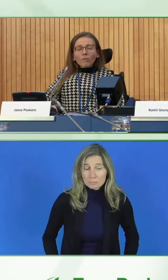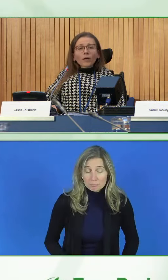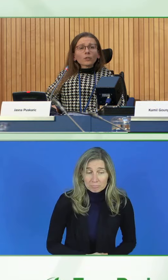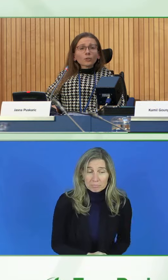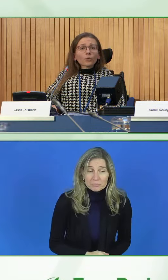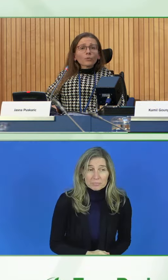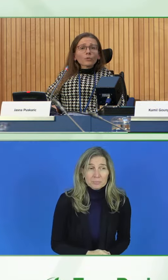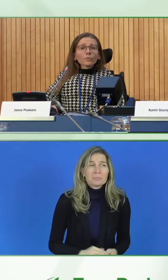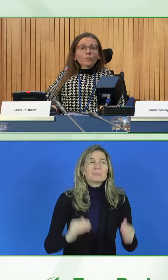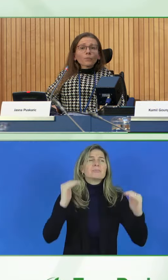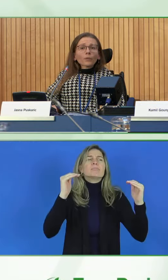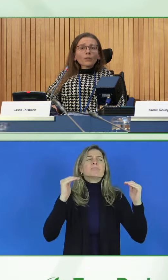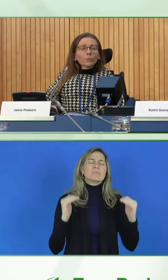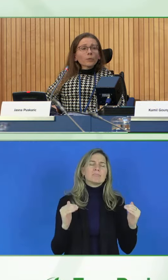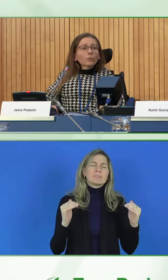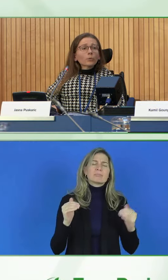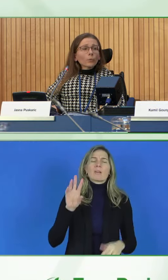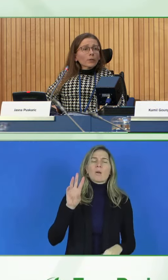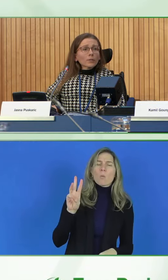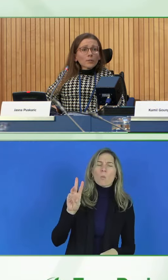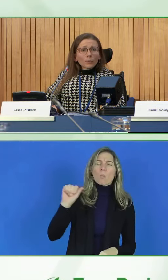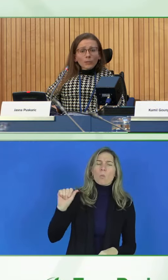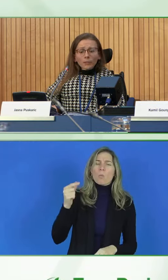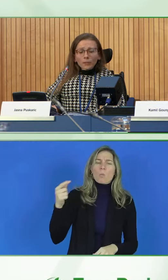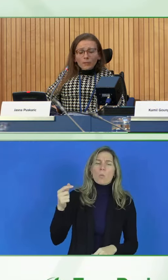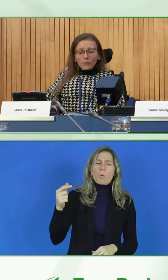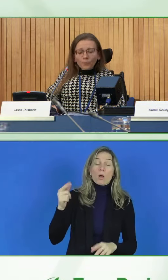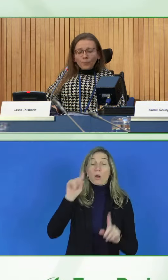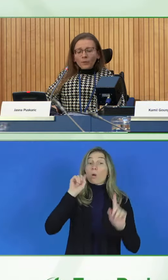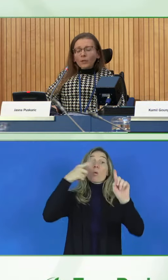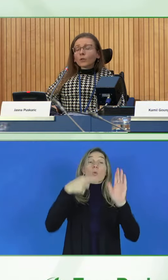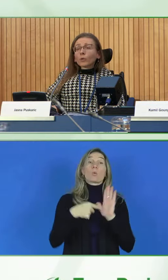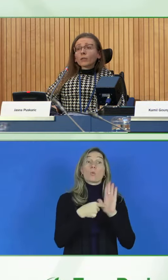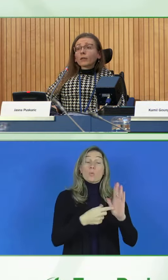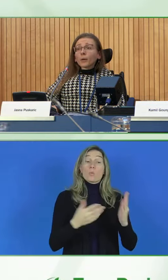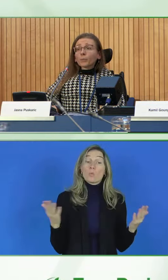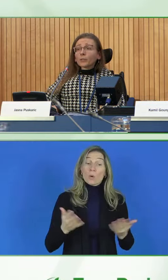WAG shows that people with disabilities can run a company